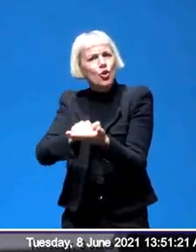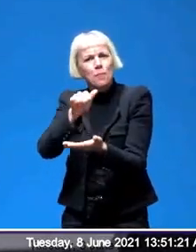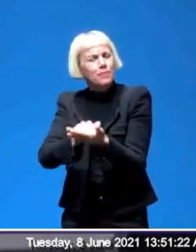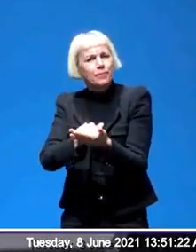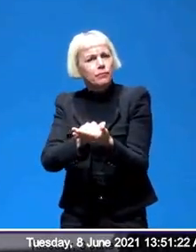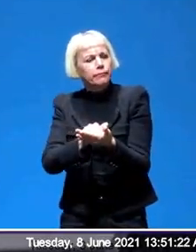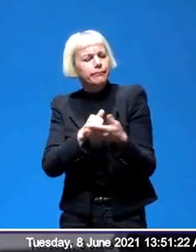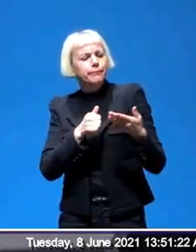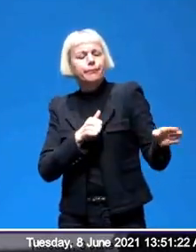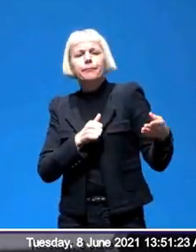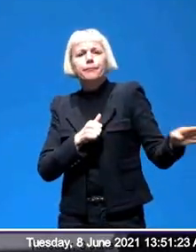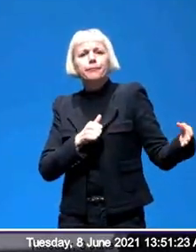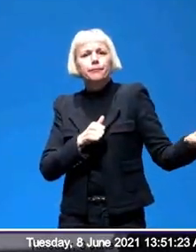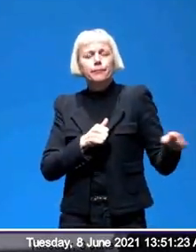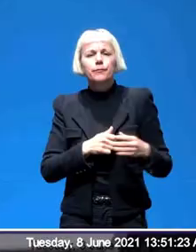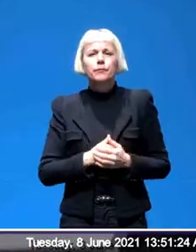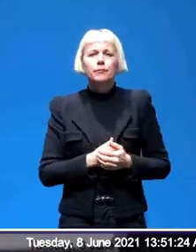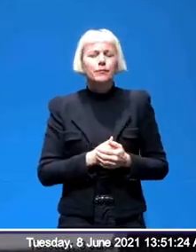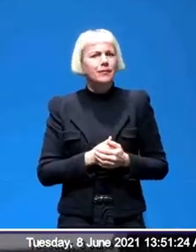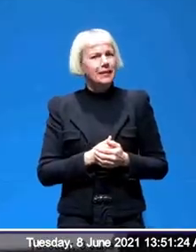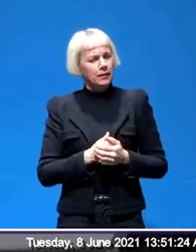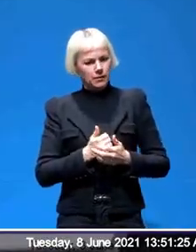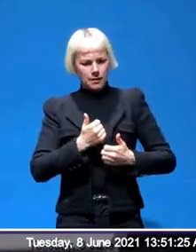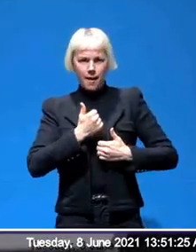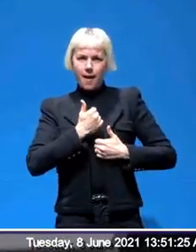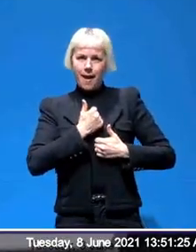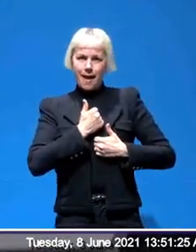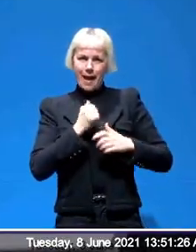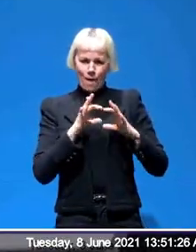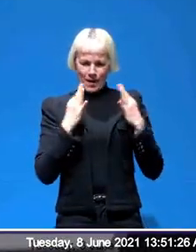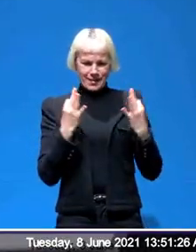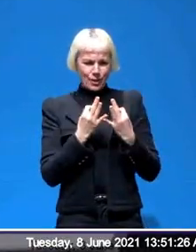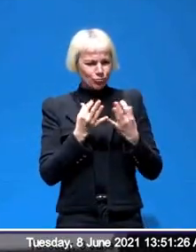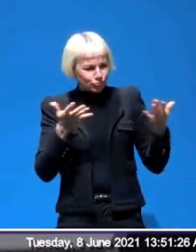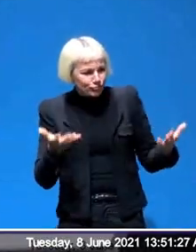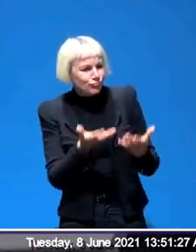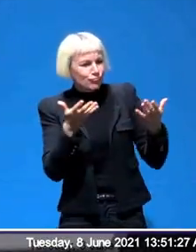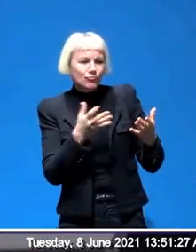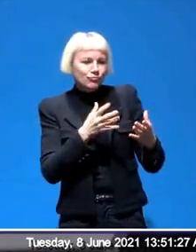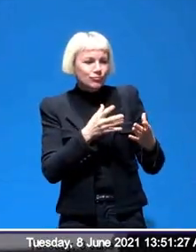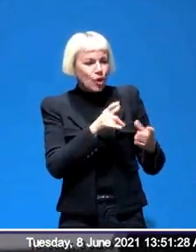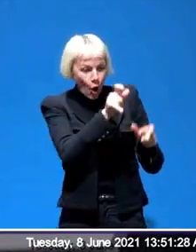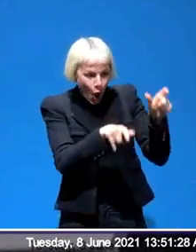We promote, with the clients --- staff involve clients in the purchases of